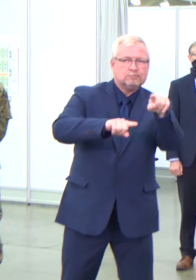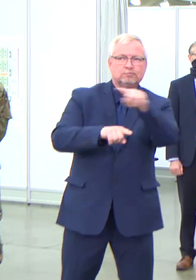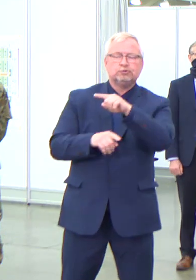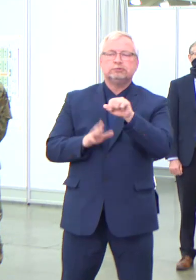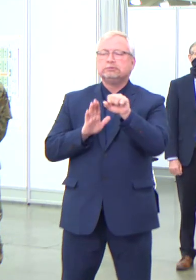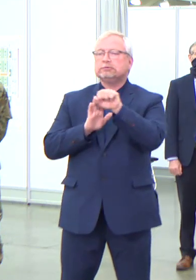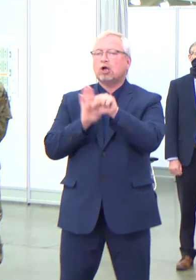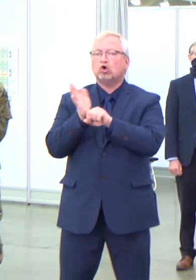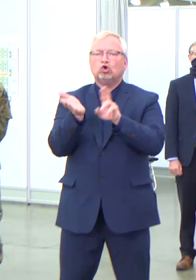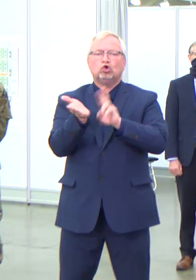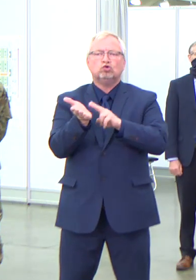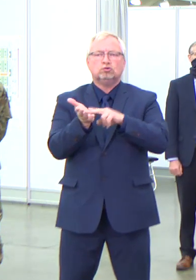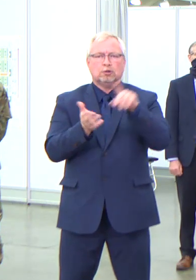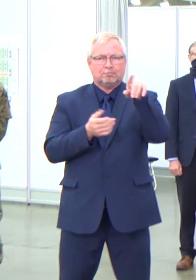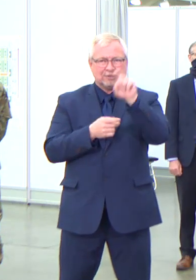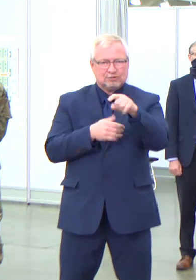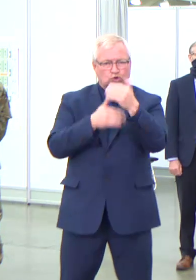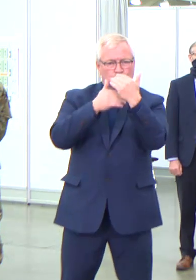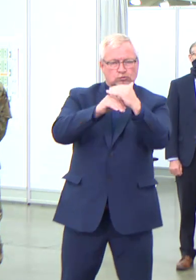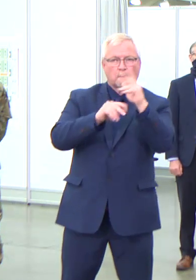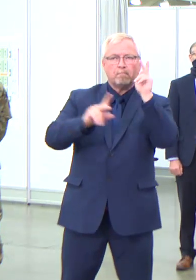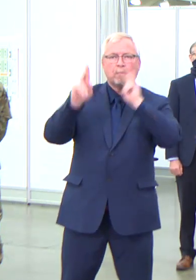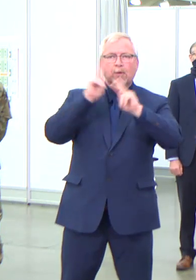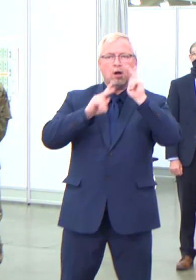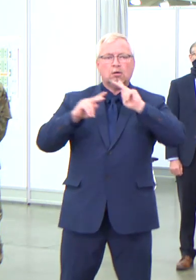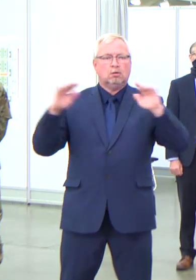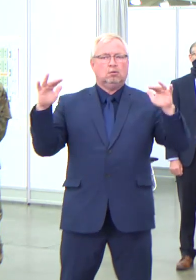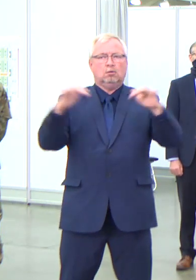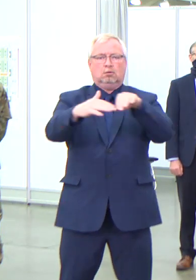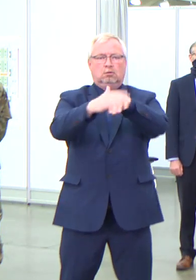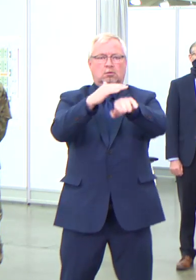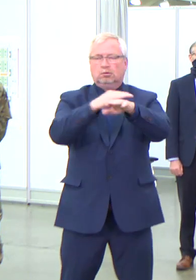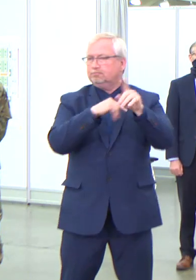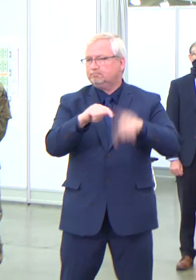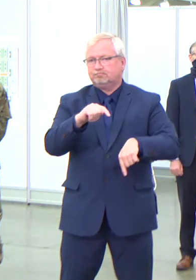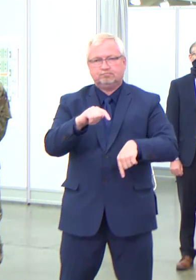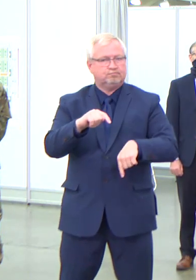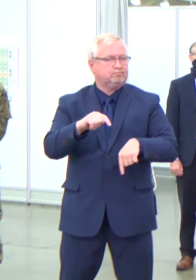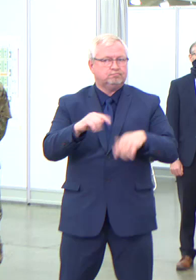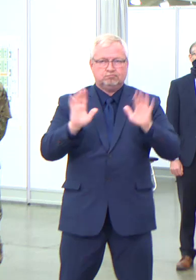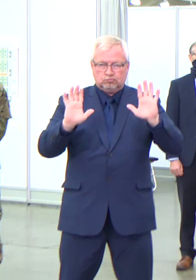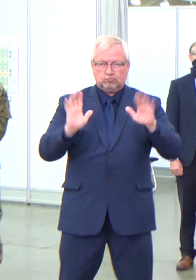ago to issue strong directives to state nursing home facilities to restrict visitor access, to update infection